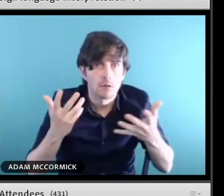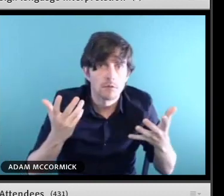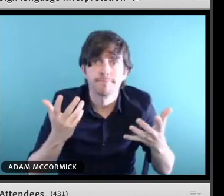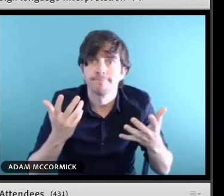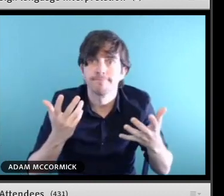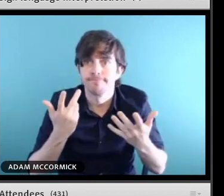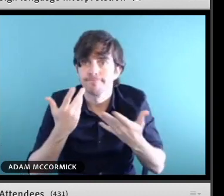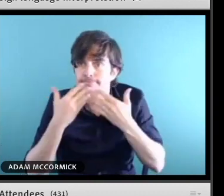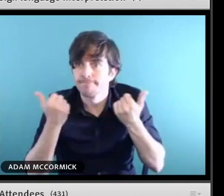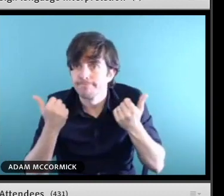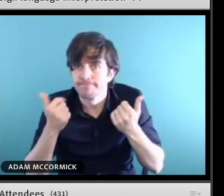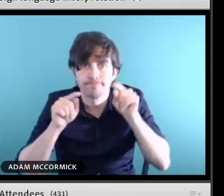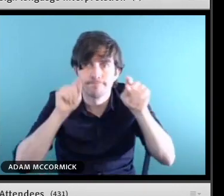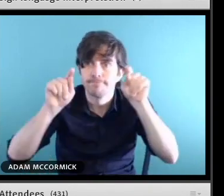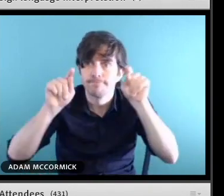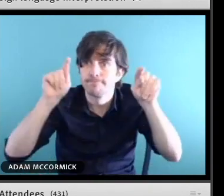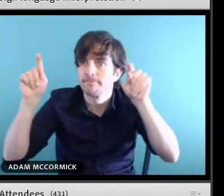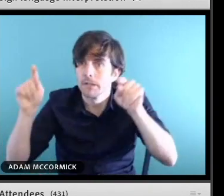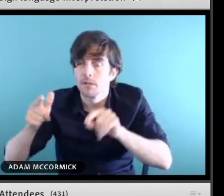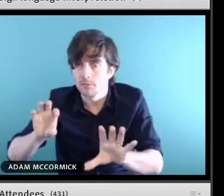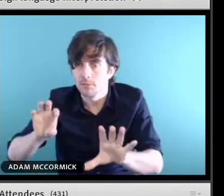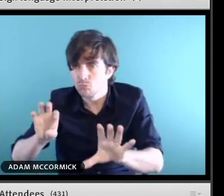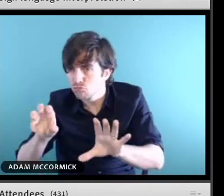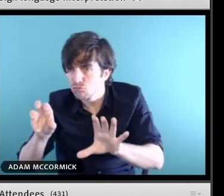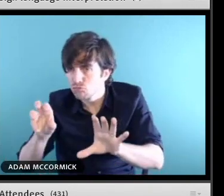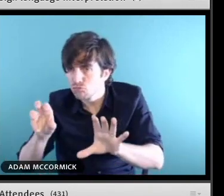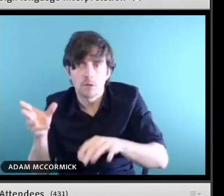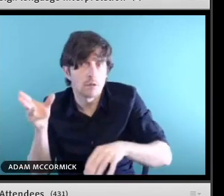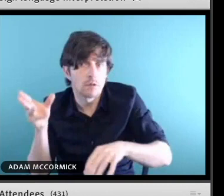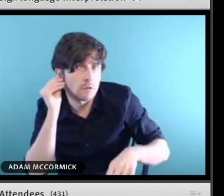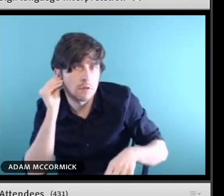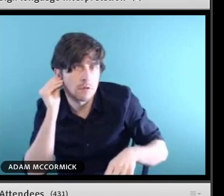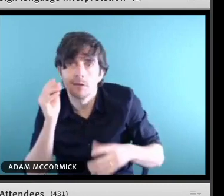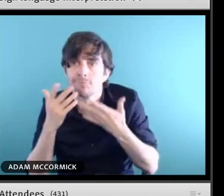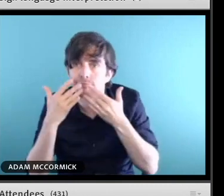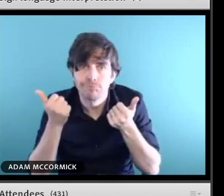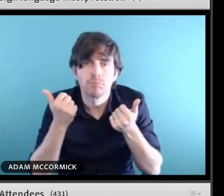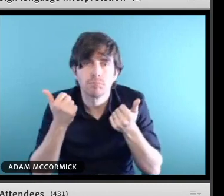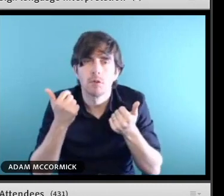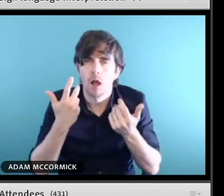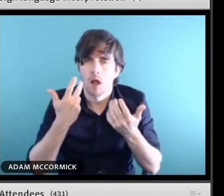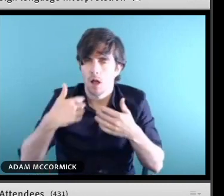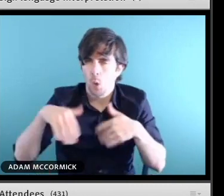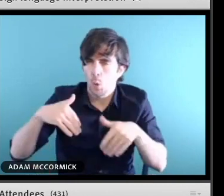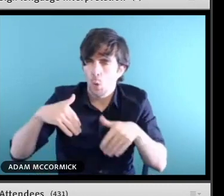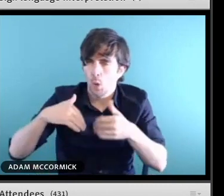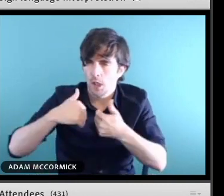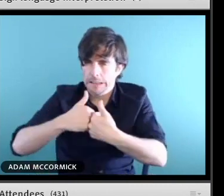affected some people directly. So there was one respondent who was telling us his wife